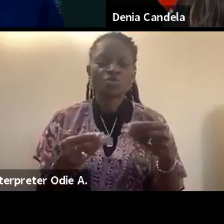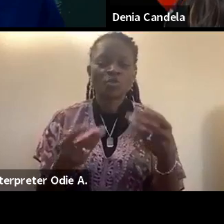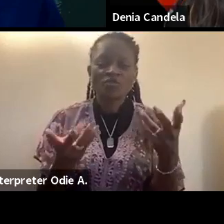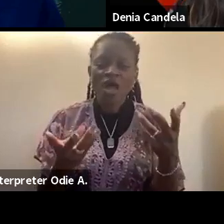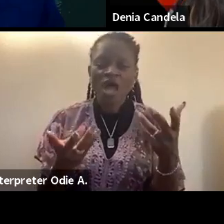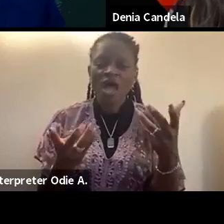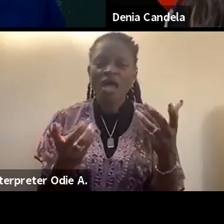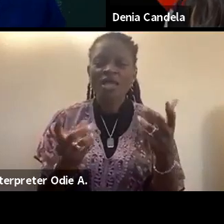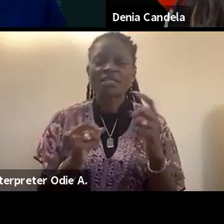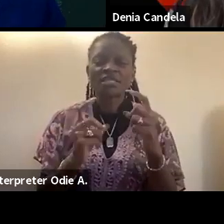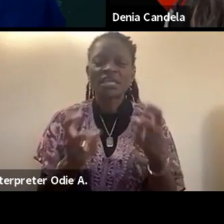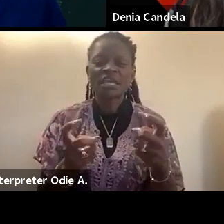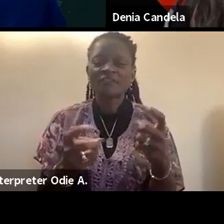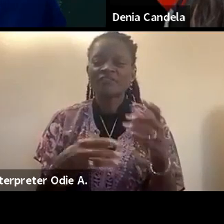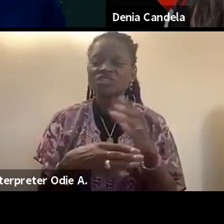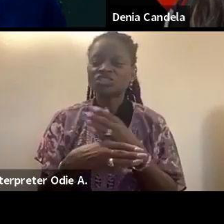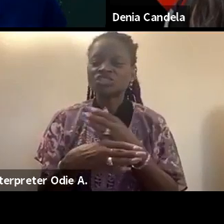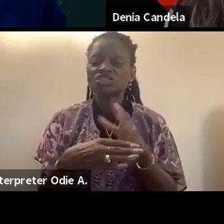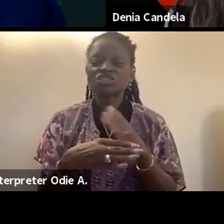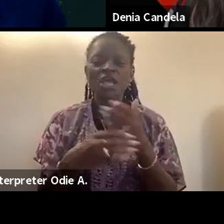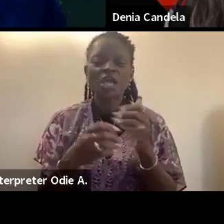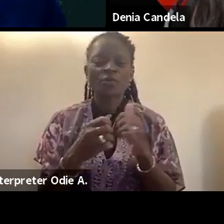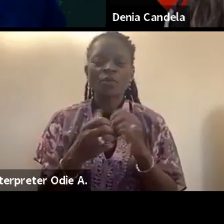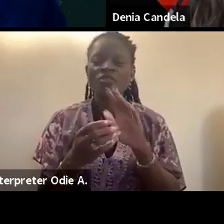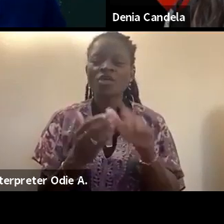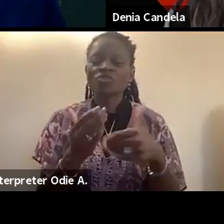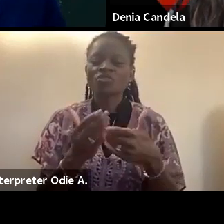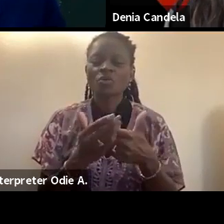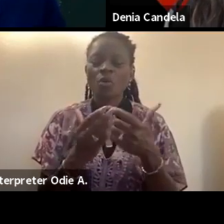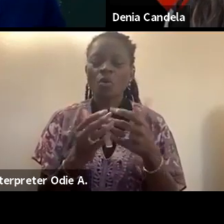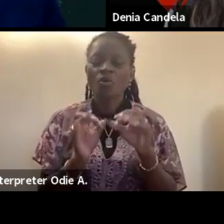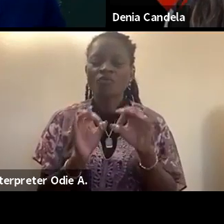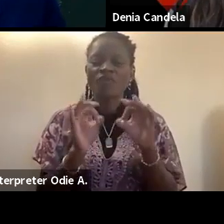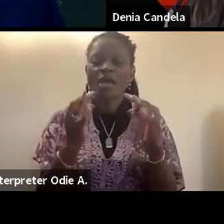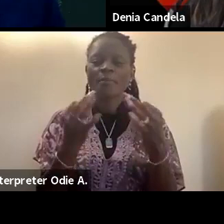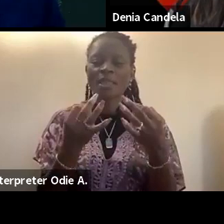and providing chat loss, if you will, which our chats. As mentioned,